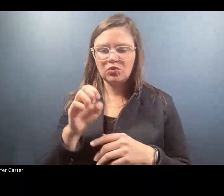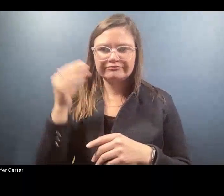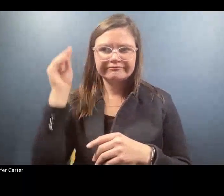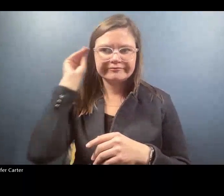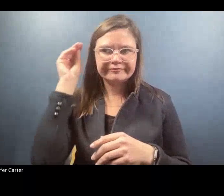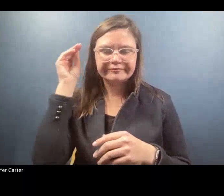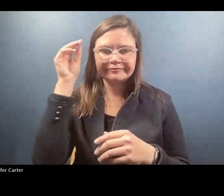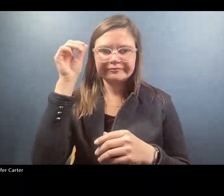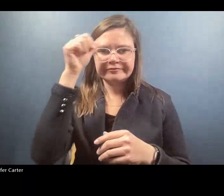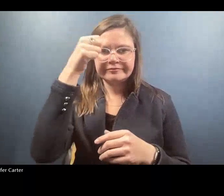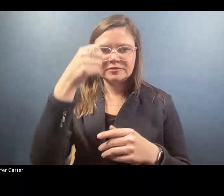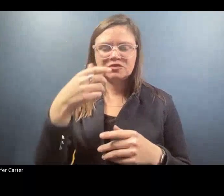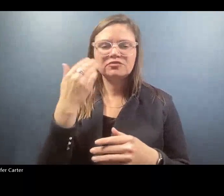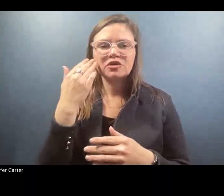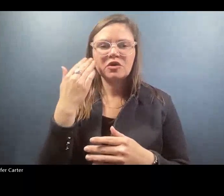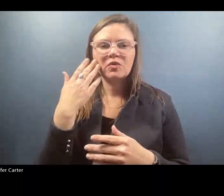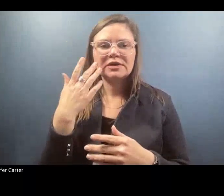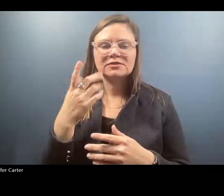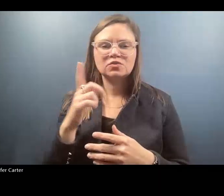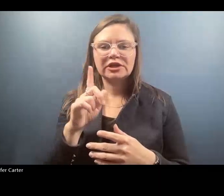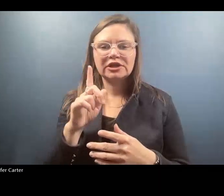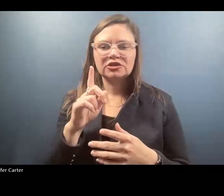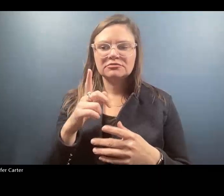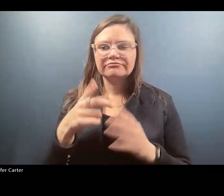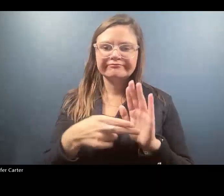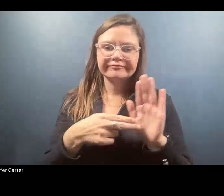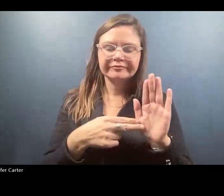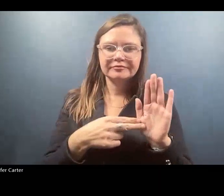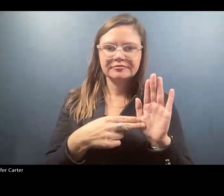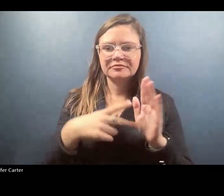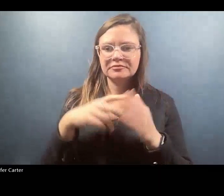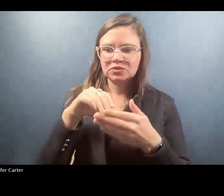And so knowing where to define themselves in the reporting structure is also